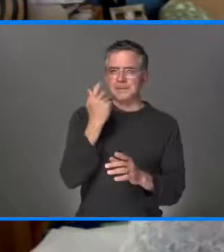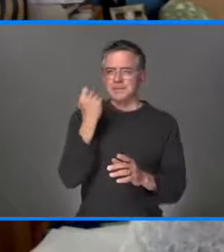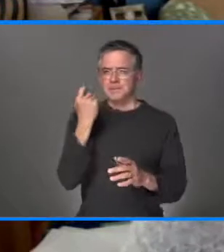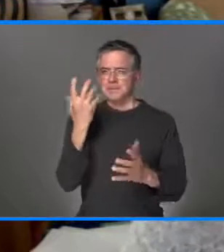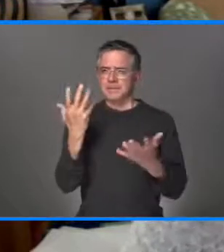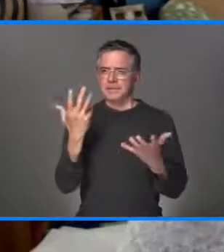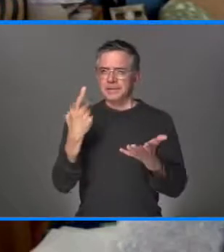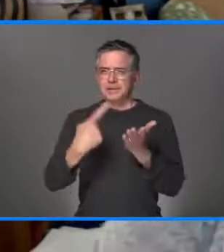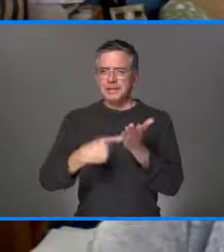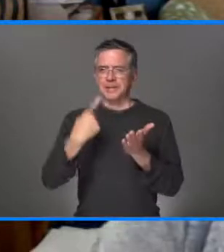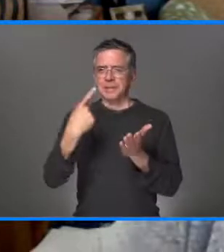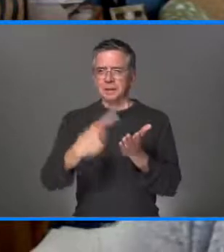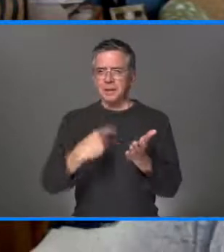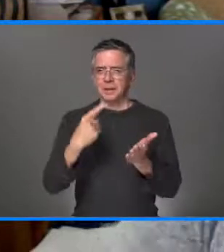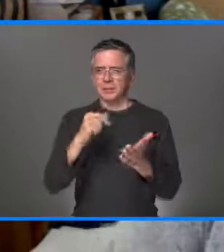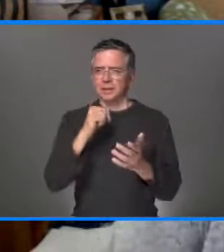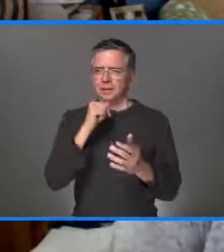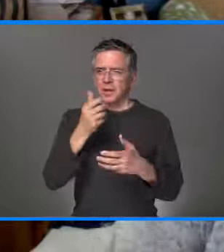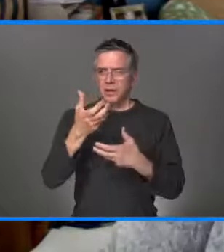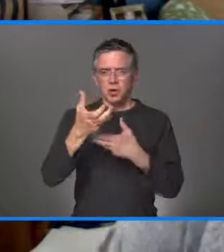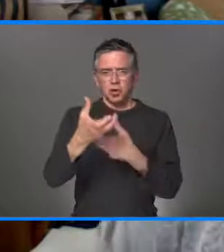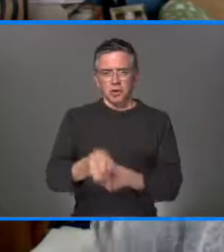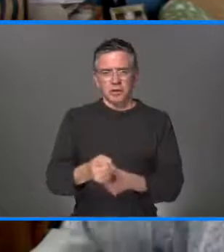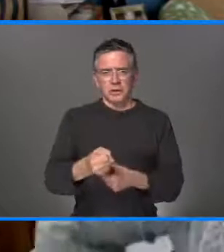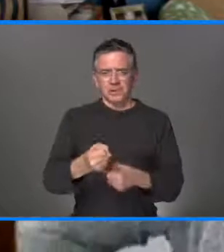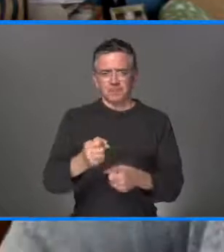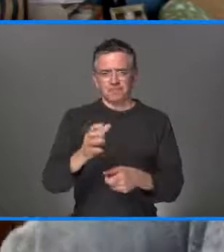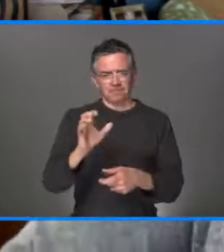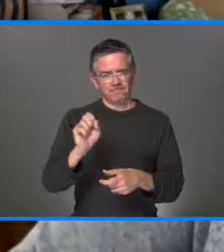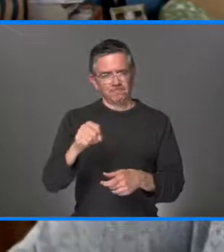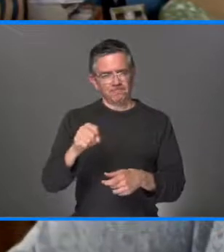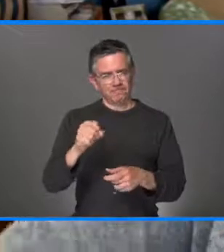So you know, a lot of what COVID response has asked